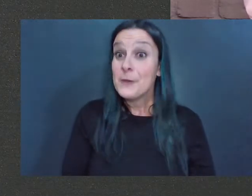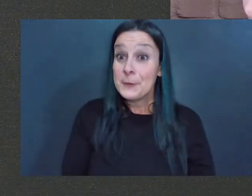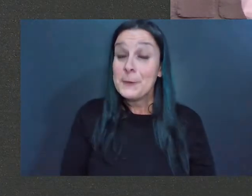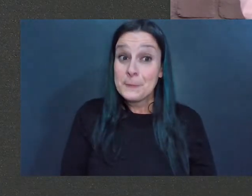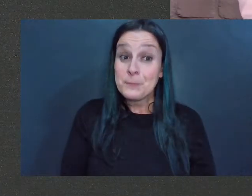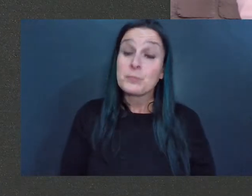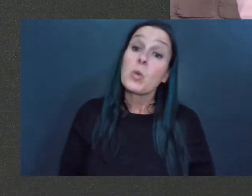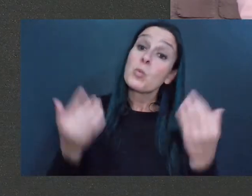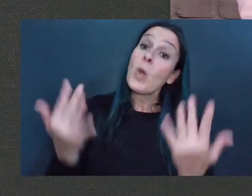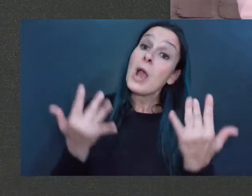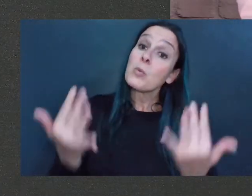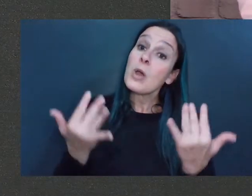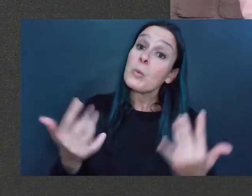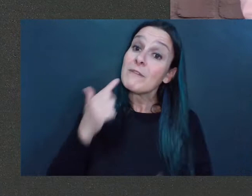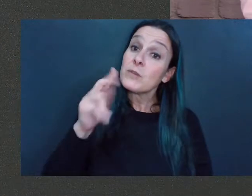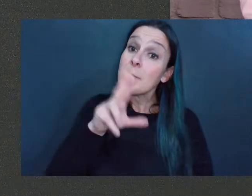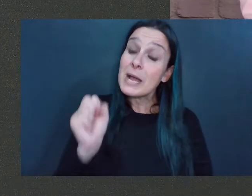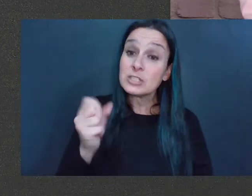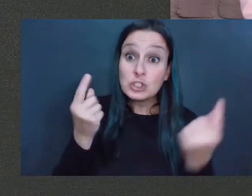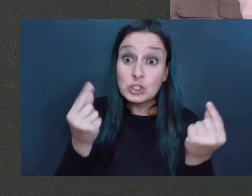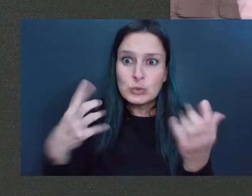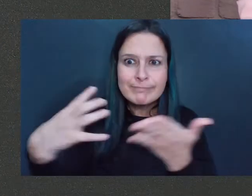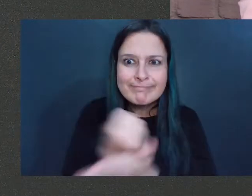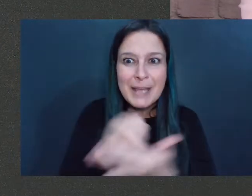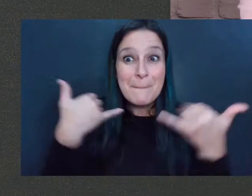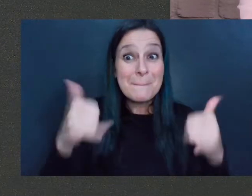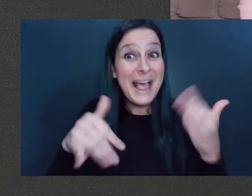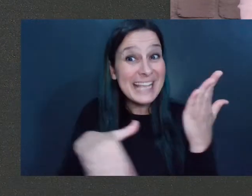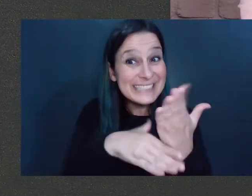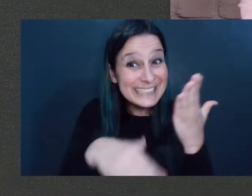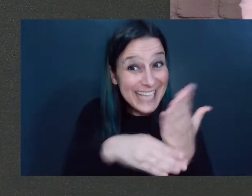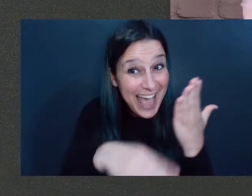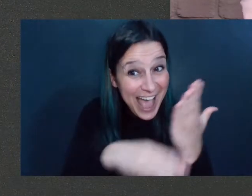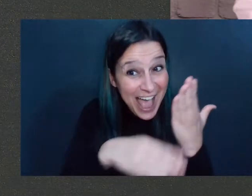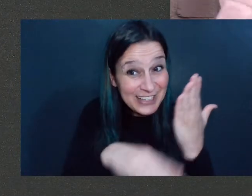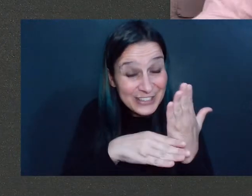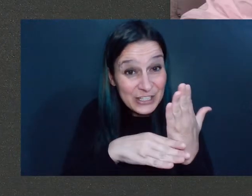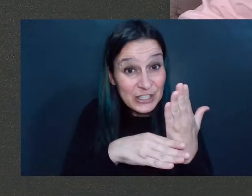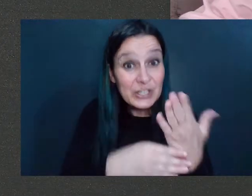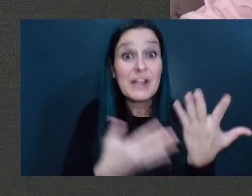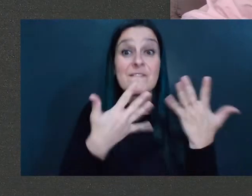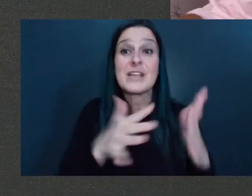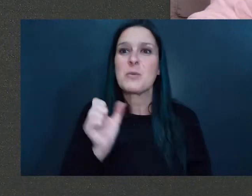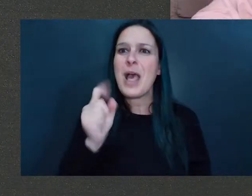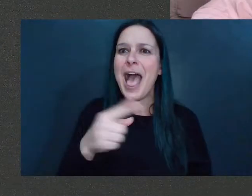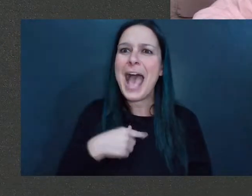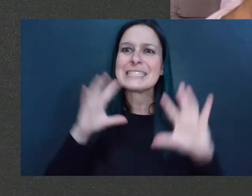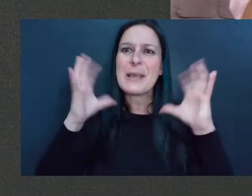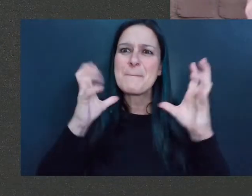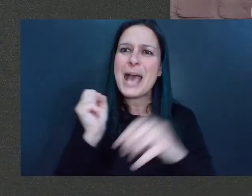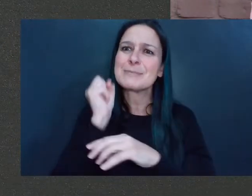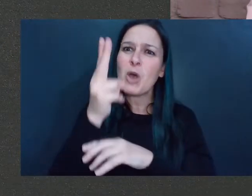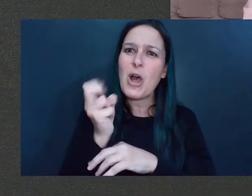While he's waiting, he'll play a quick game of soccer and then he'll ask you to shoot a few baskets